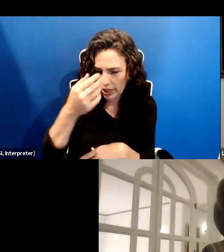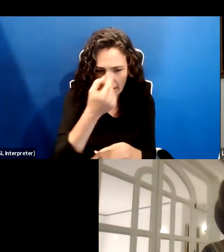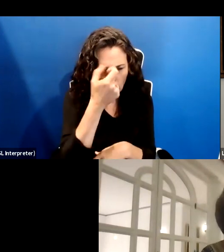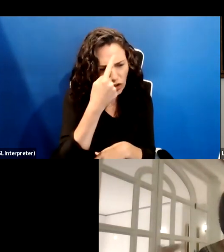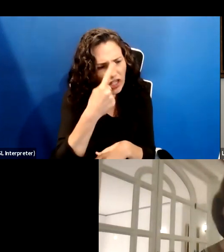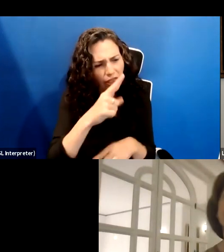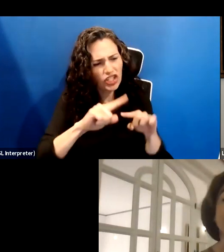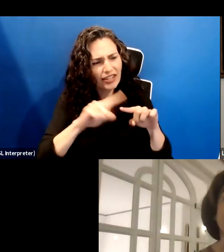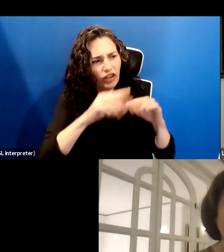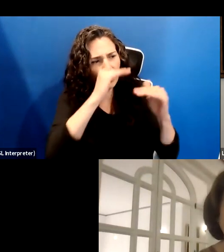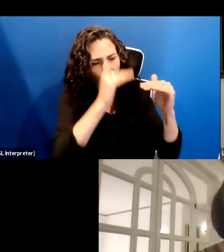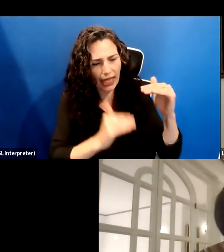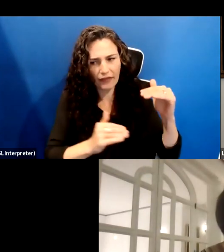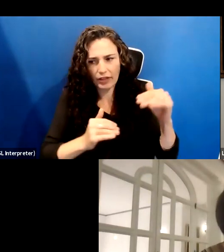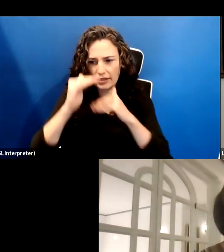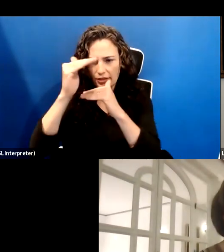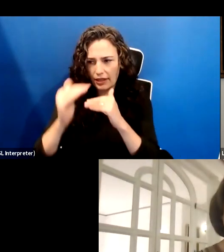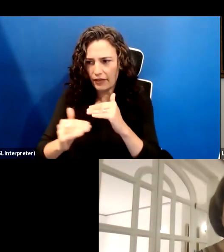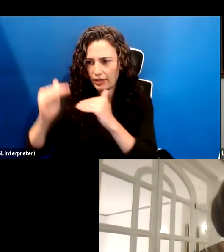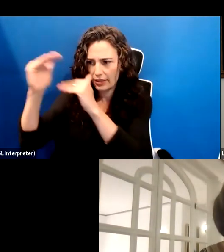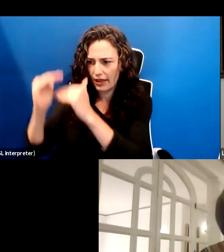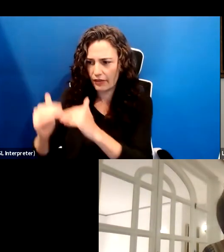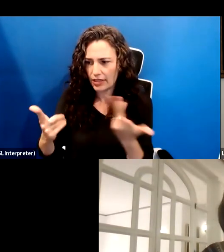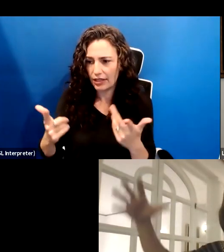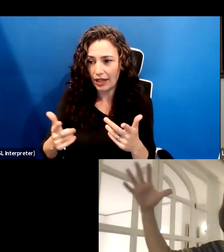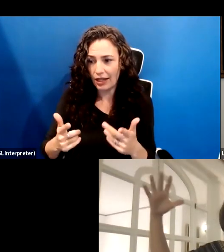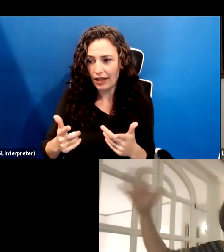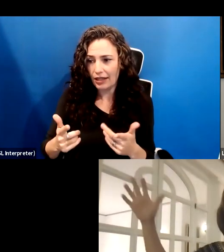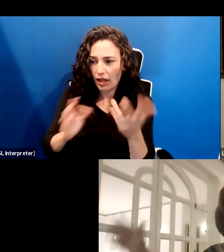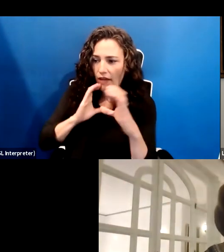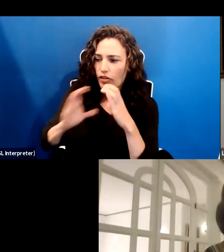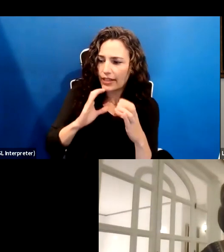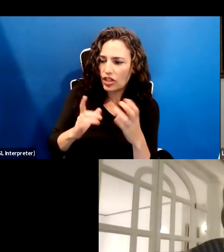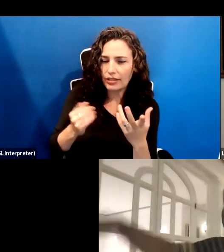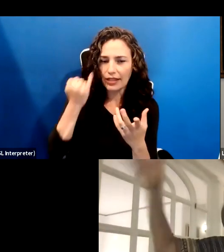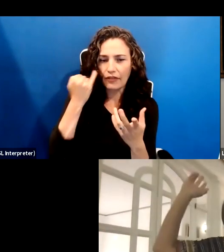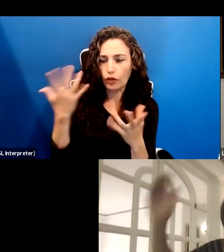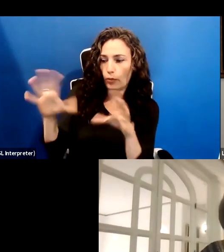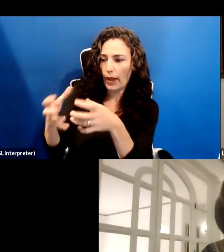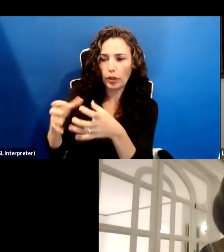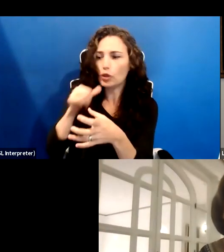that think completely differently than we do. So from a sort of 10,000 foot level,